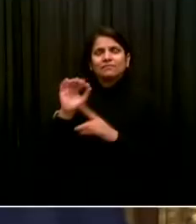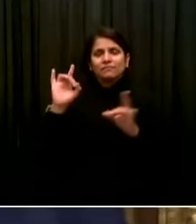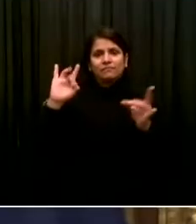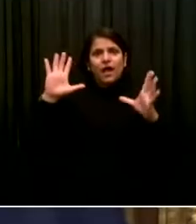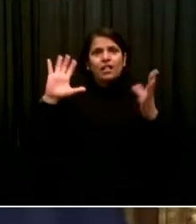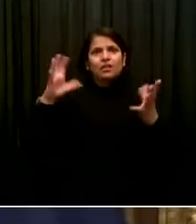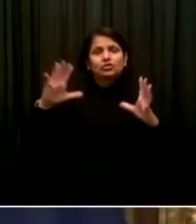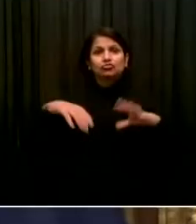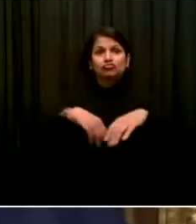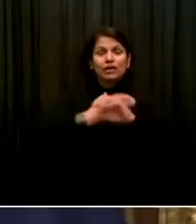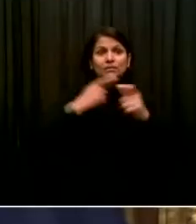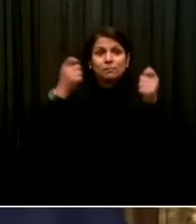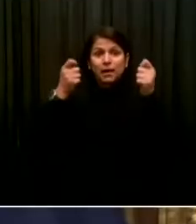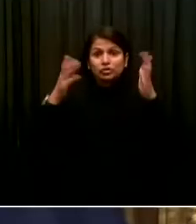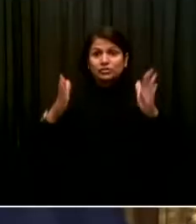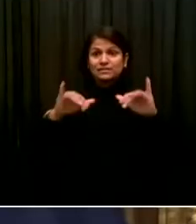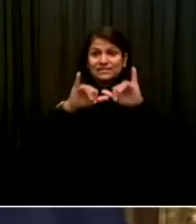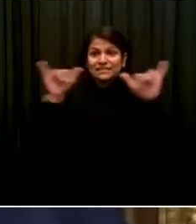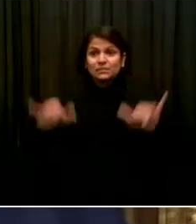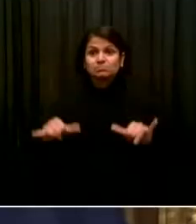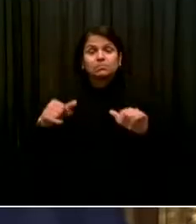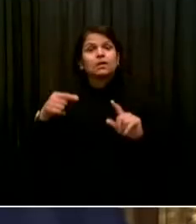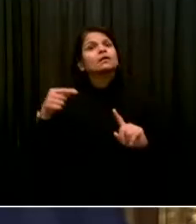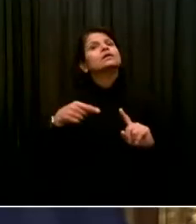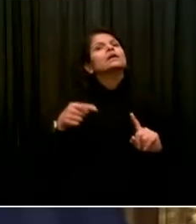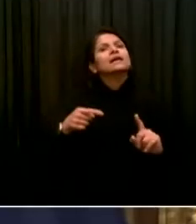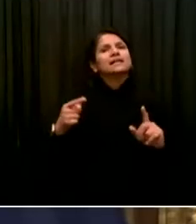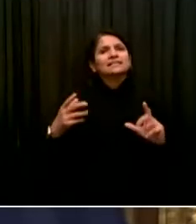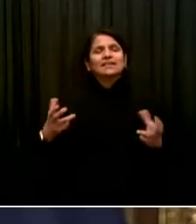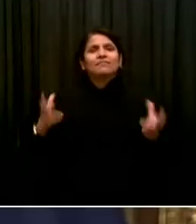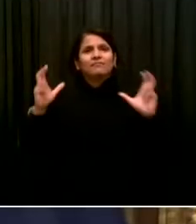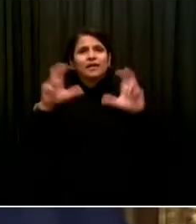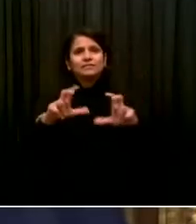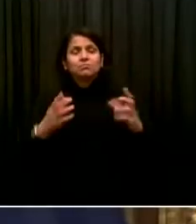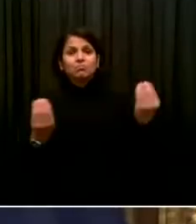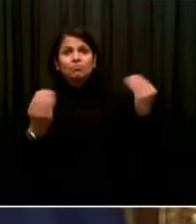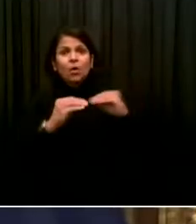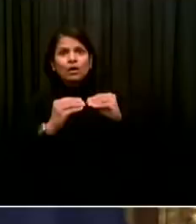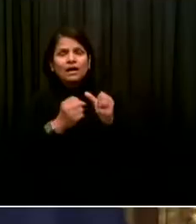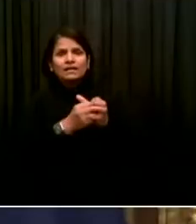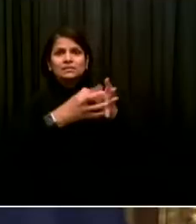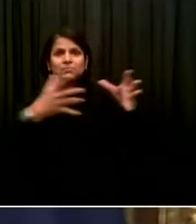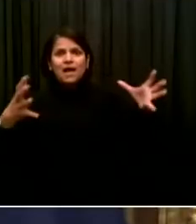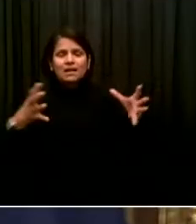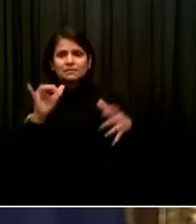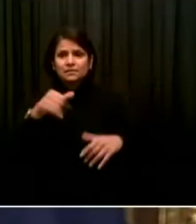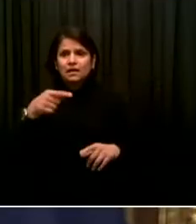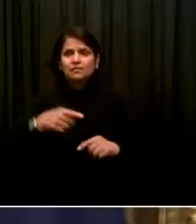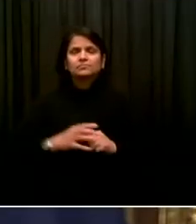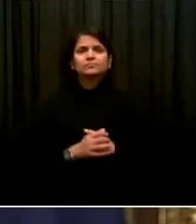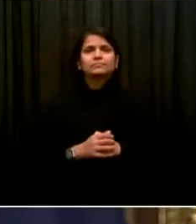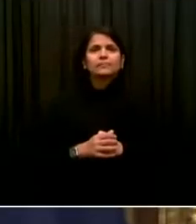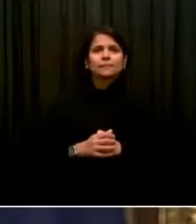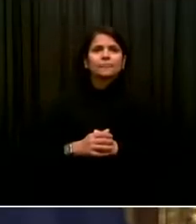ANTIVIOLENCE CRISIS MANAGEMENT SYSTEMS. AND INSURE THAT THEHAVE THE NECESSARY RESOURCES TO DO THEIR WORK. THERE WILL BE A